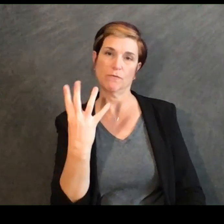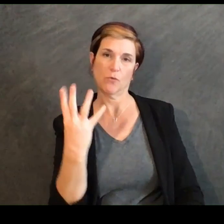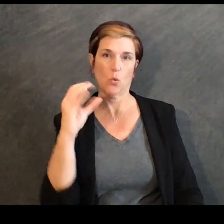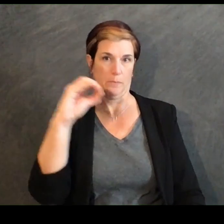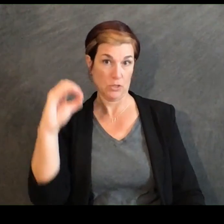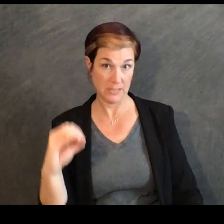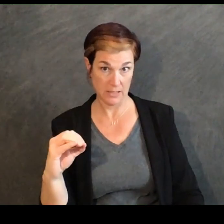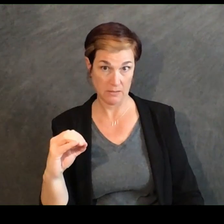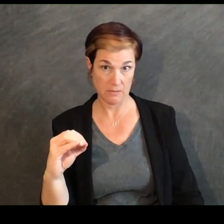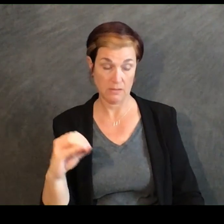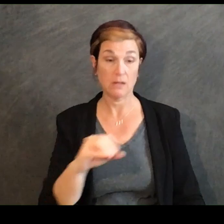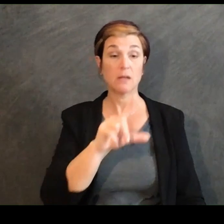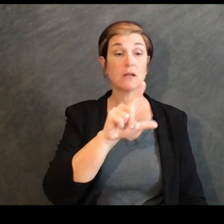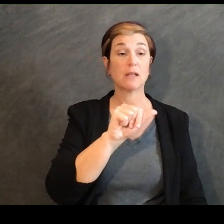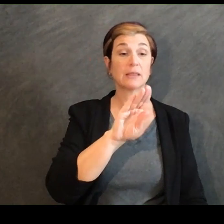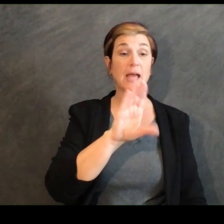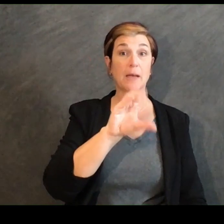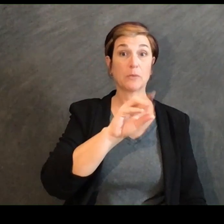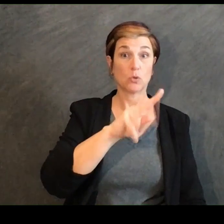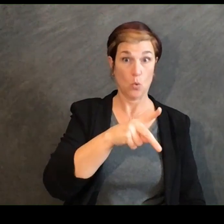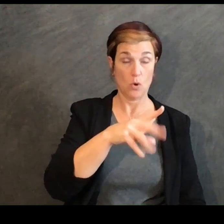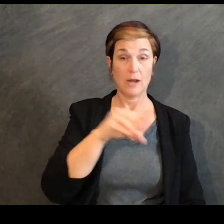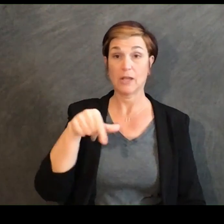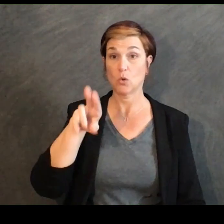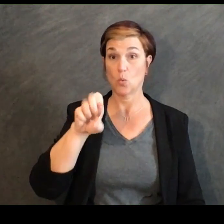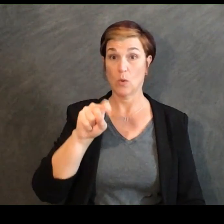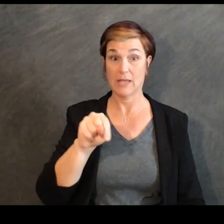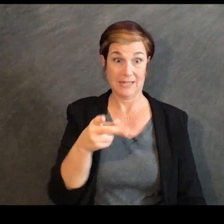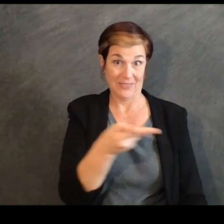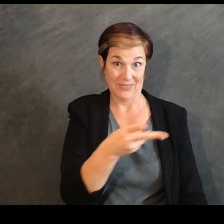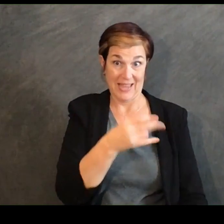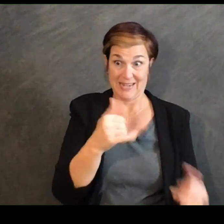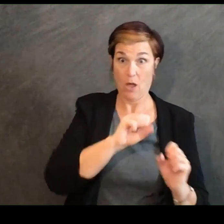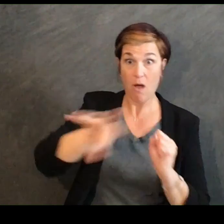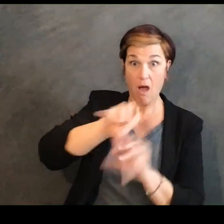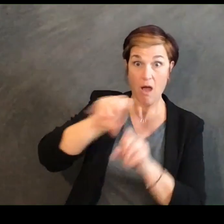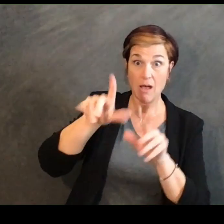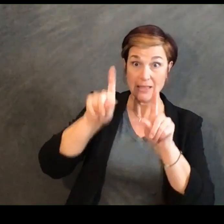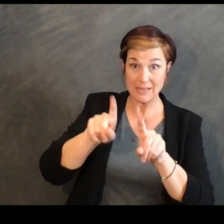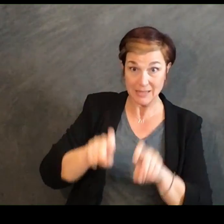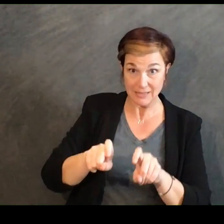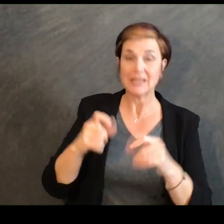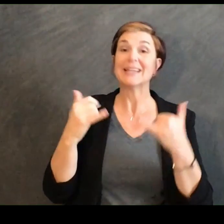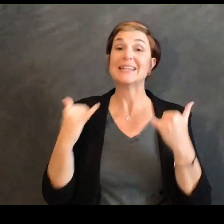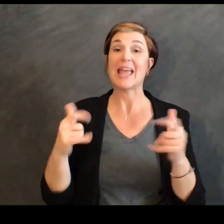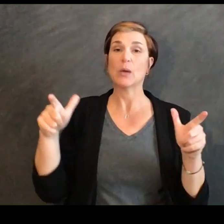quest expanded testing their positivity rate is between one and two percent so